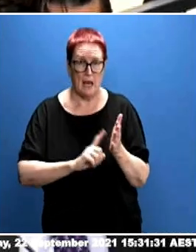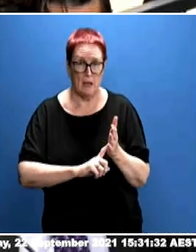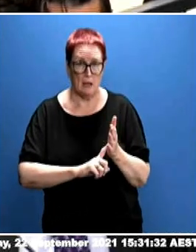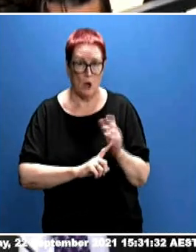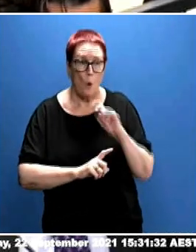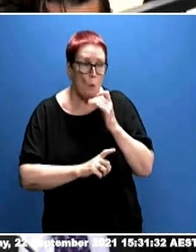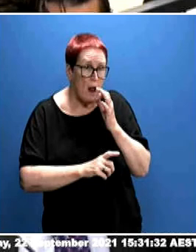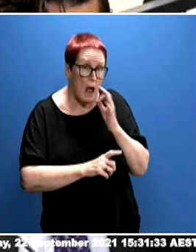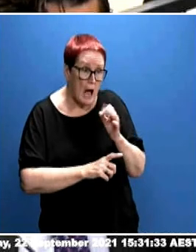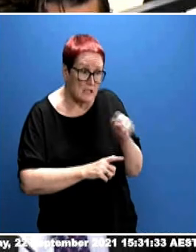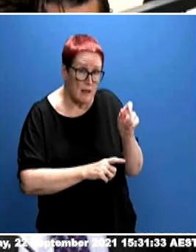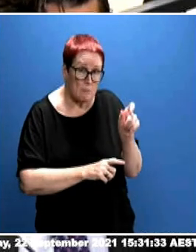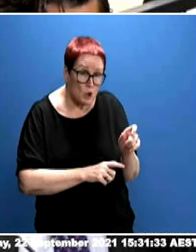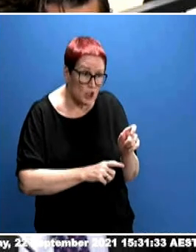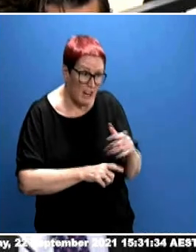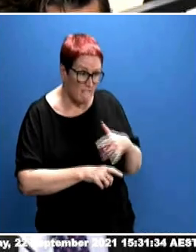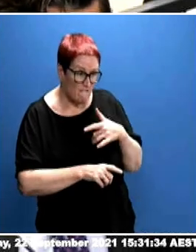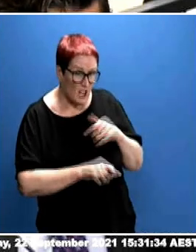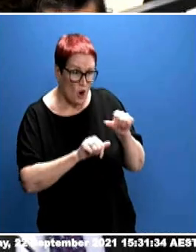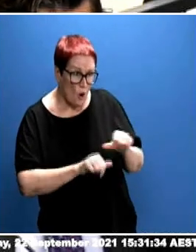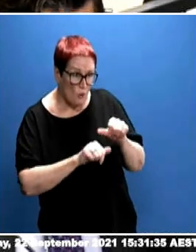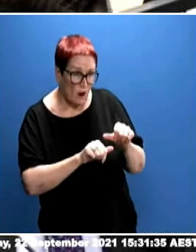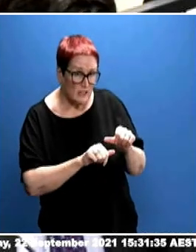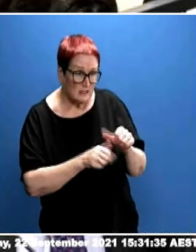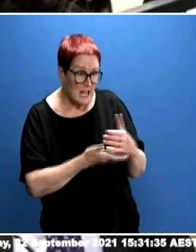the best interests of the child, whether it was culturally safe, and whether